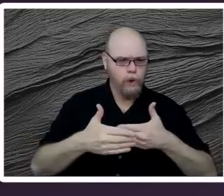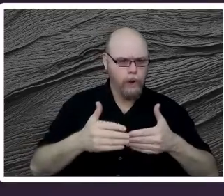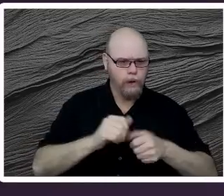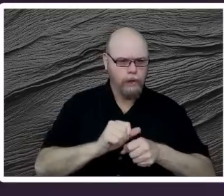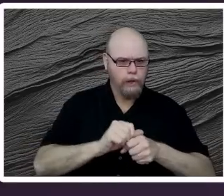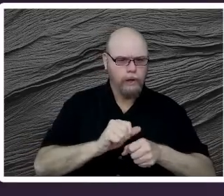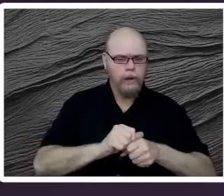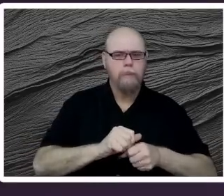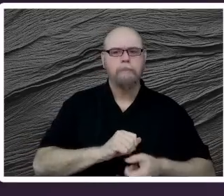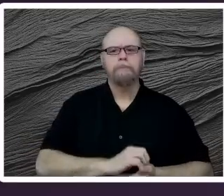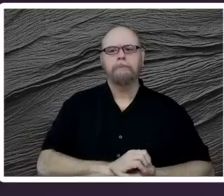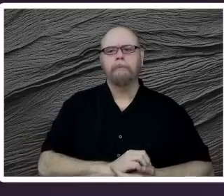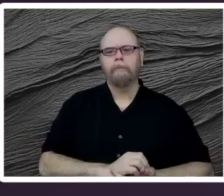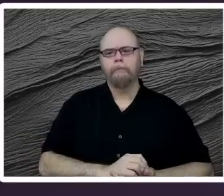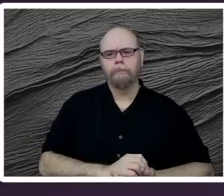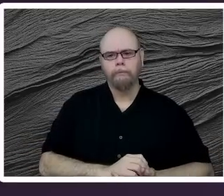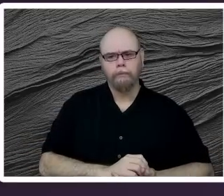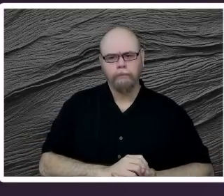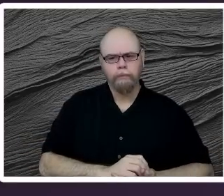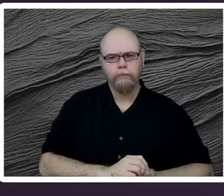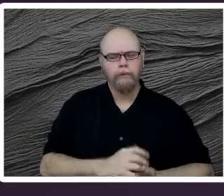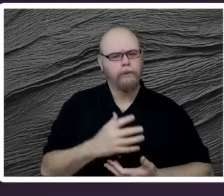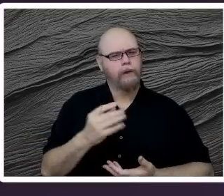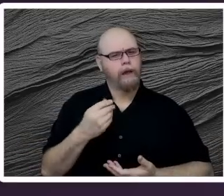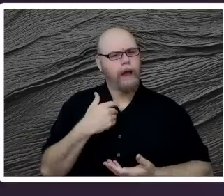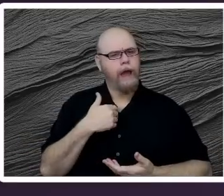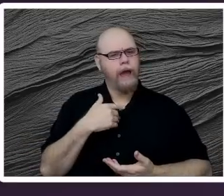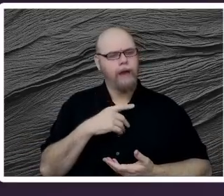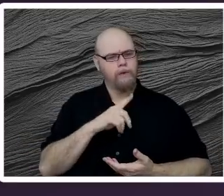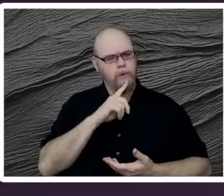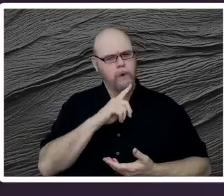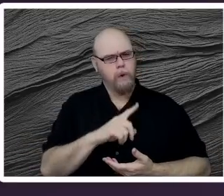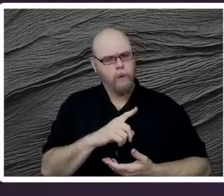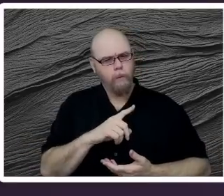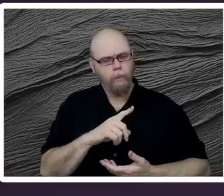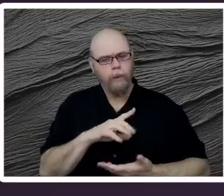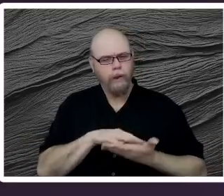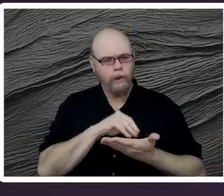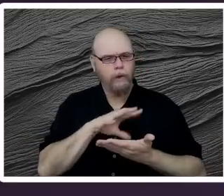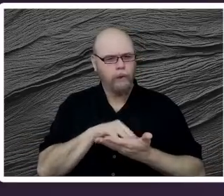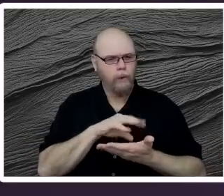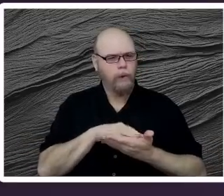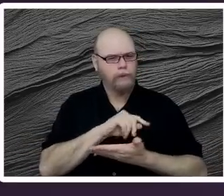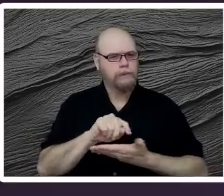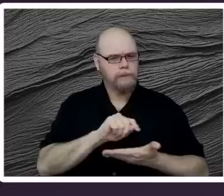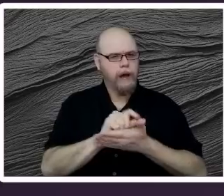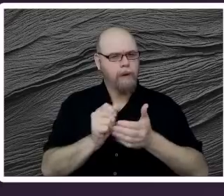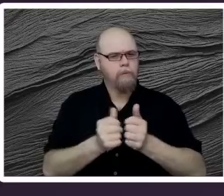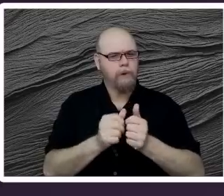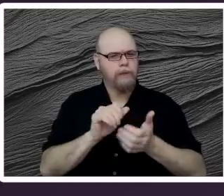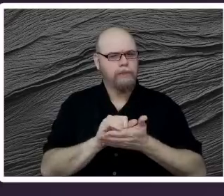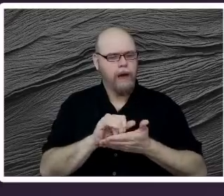really an insightful time with that poster exhibit. But not only that one but with most